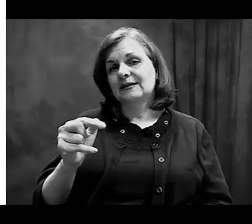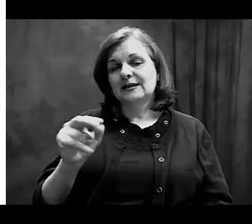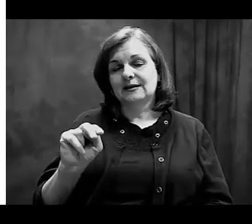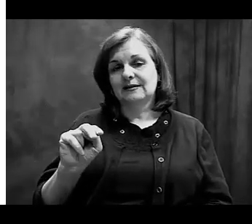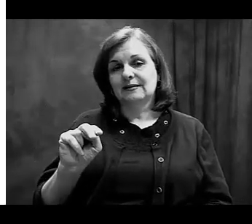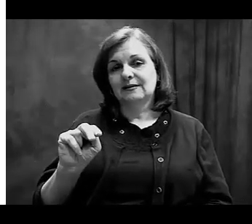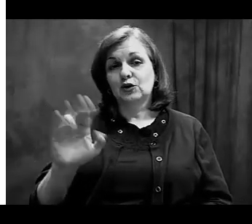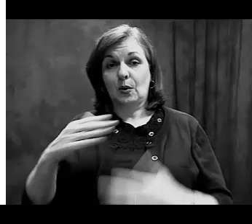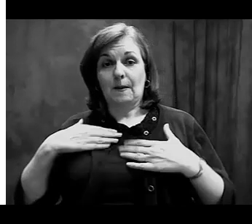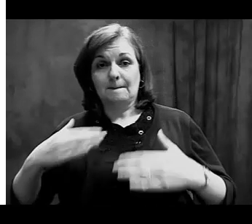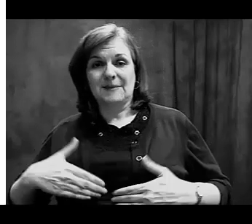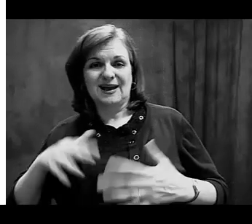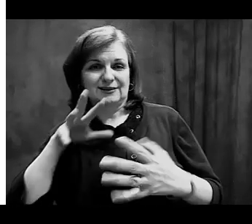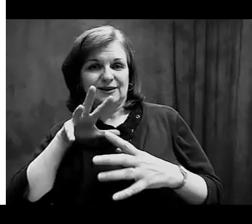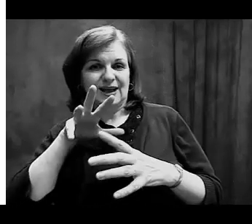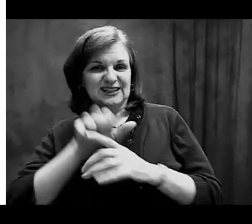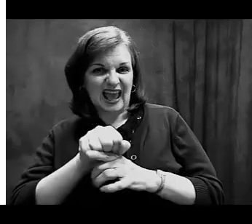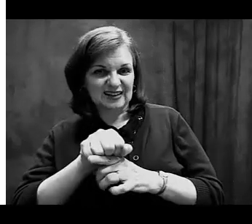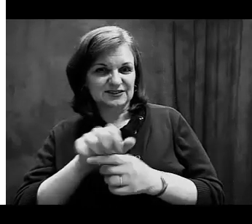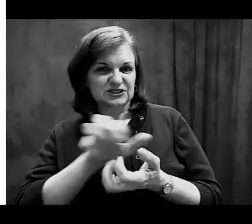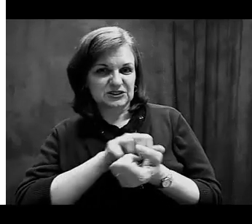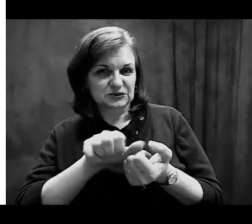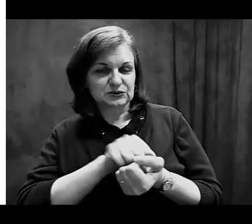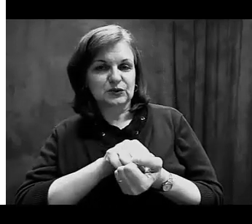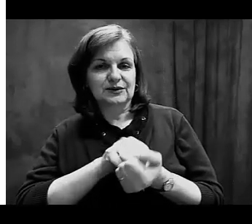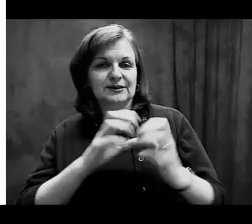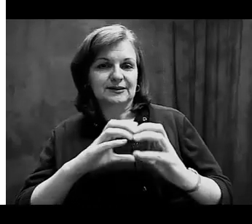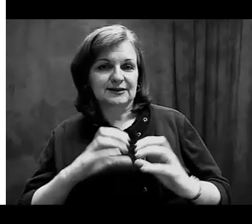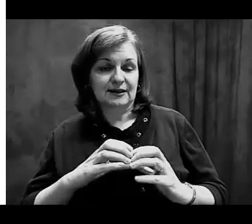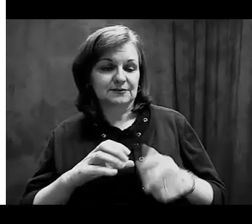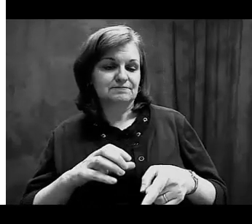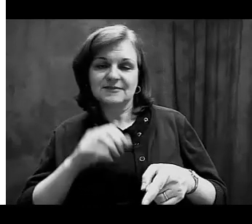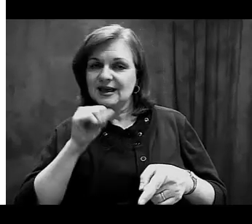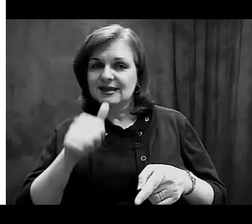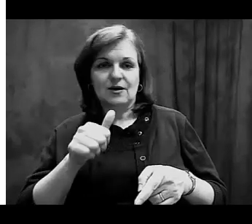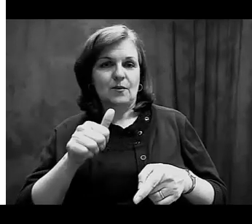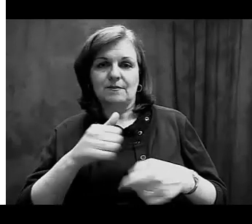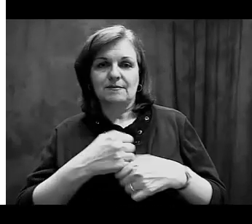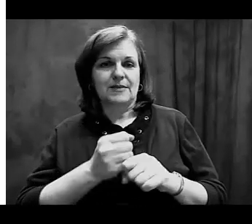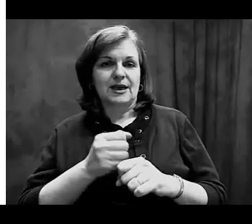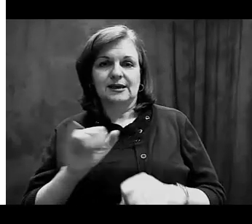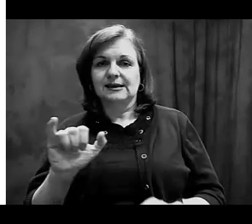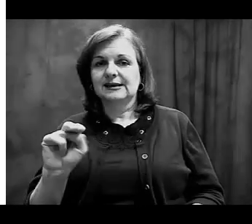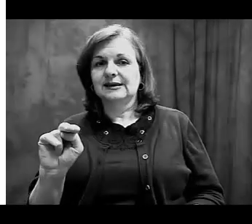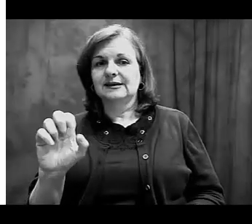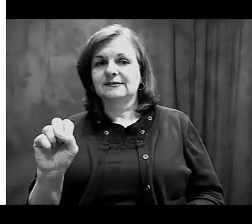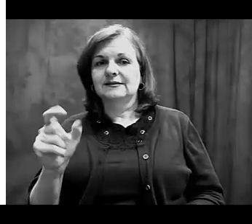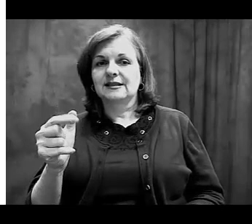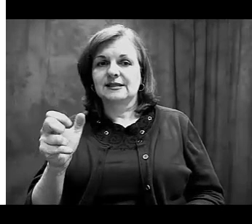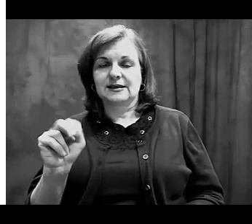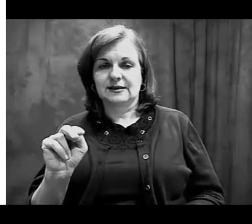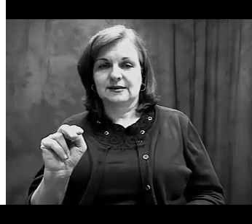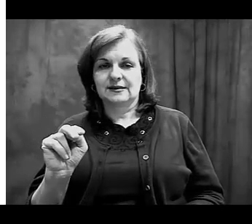the insulin and so they attack those cells and you don't make insulin and if you don't make insulin then we're looking at